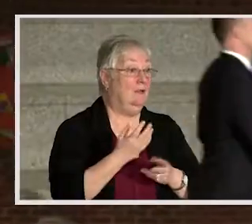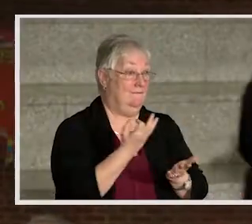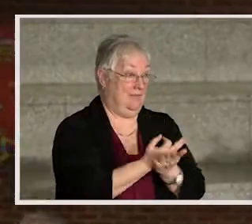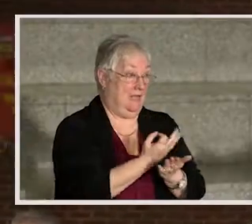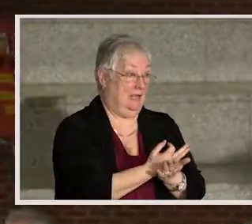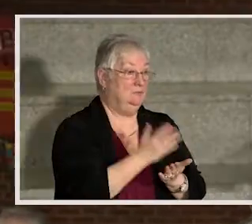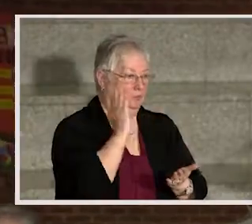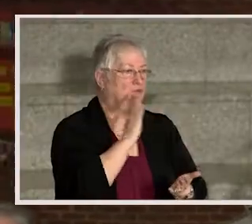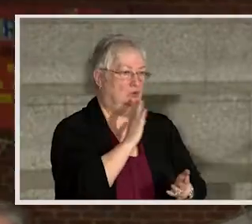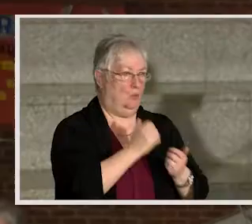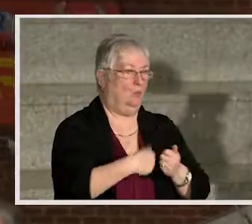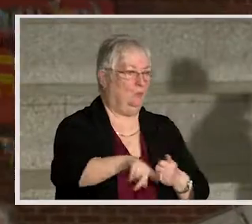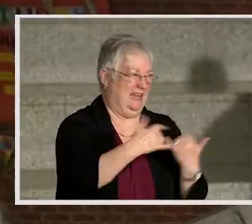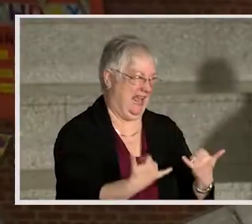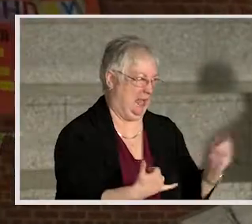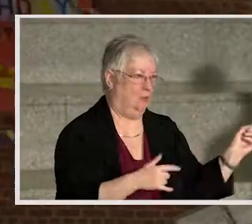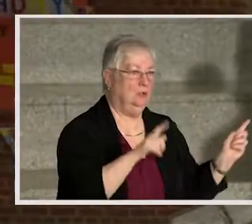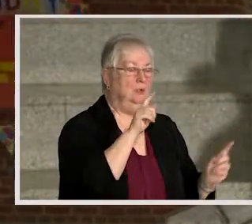MATT?